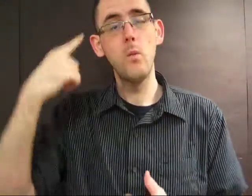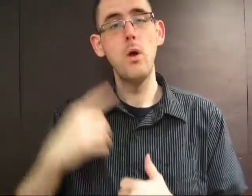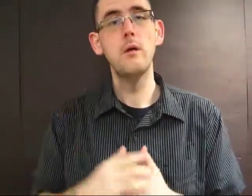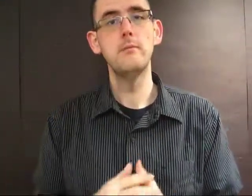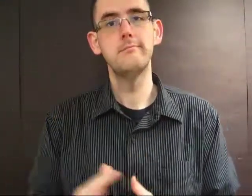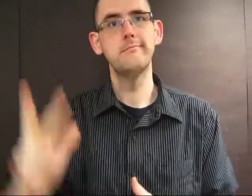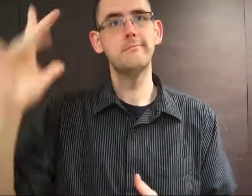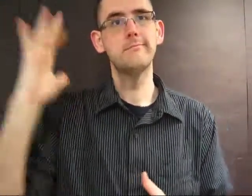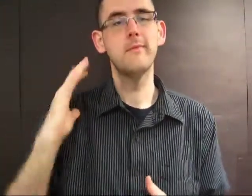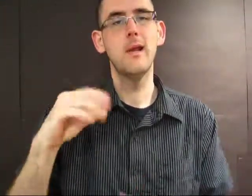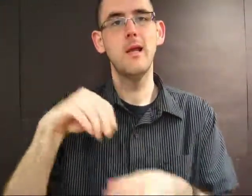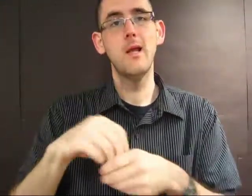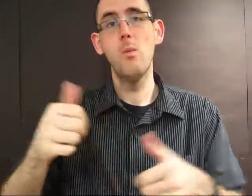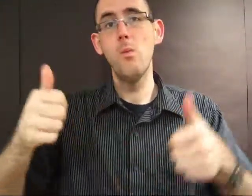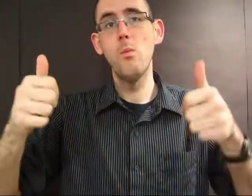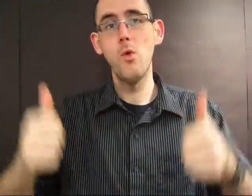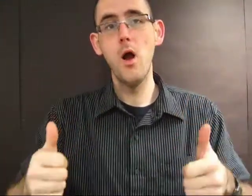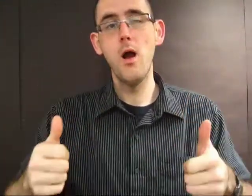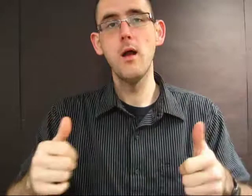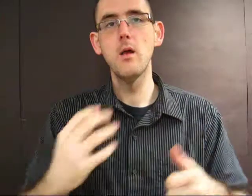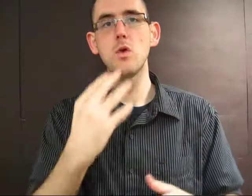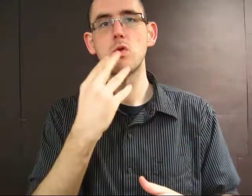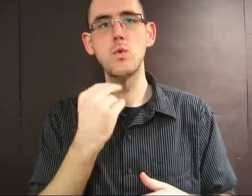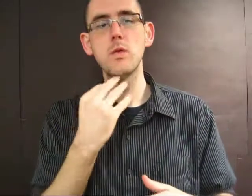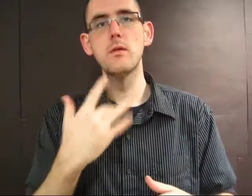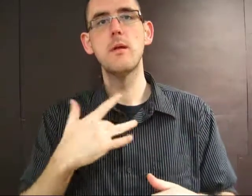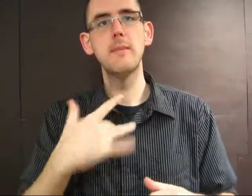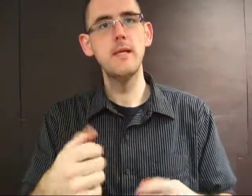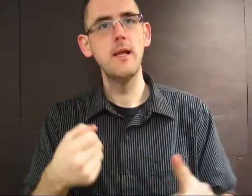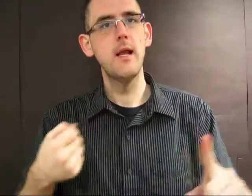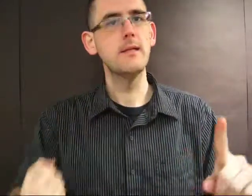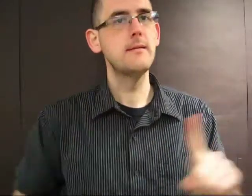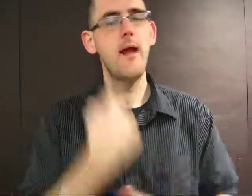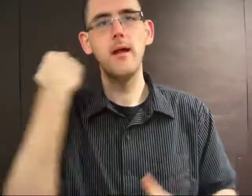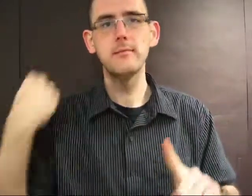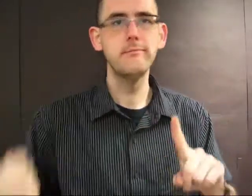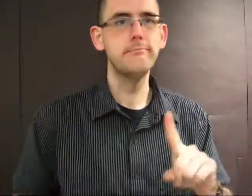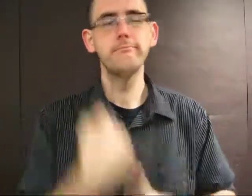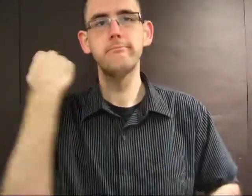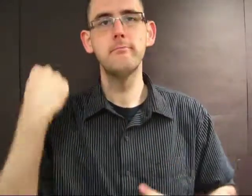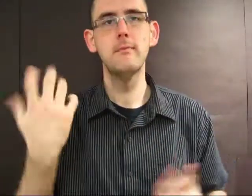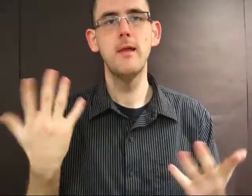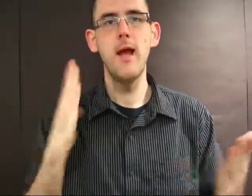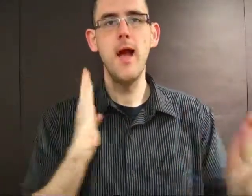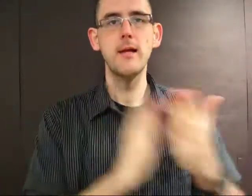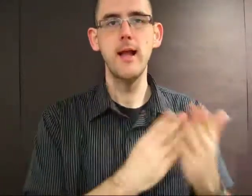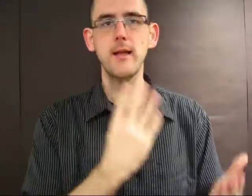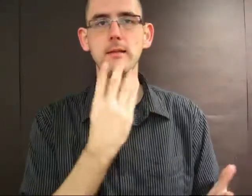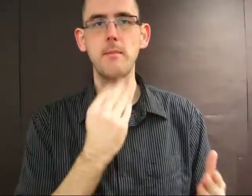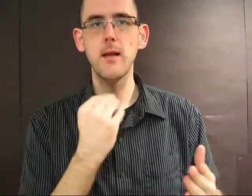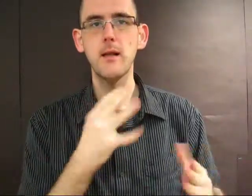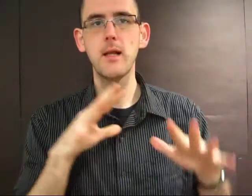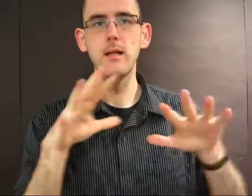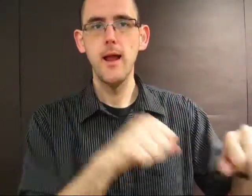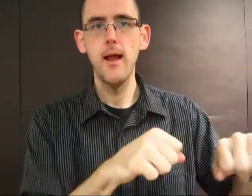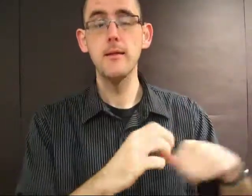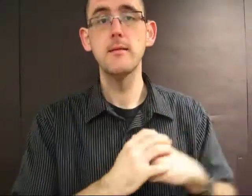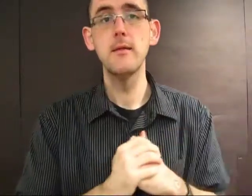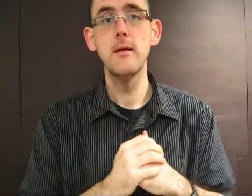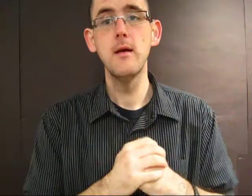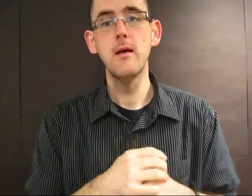He does this because in Prague in these days, Jews were frequently the victims of anti-Semitic attacks.